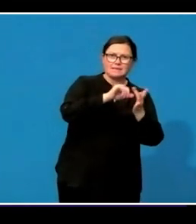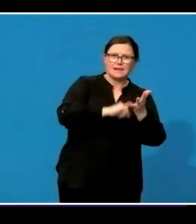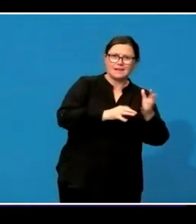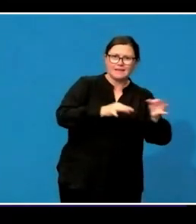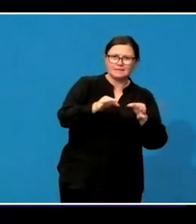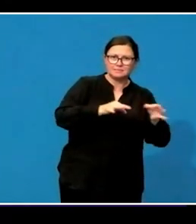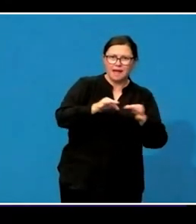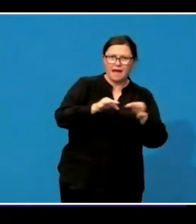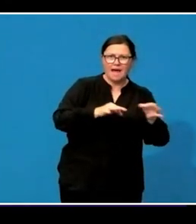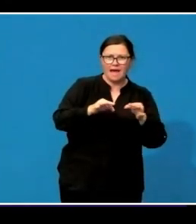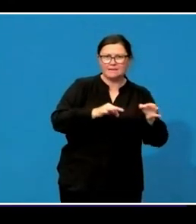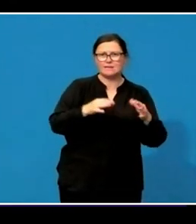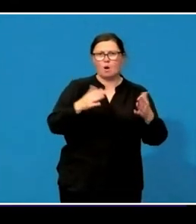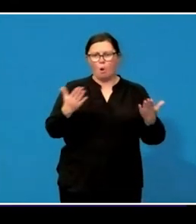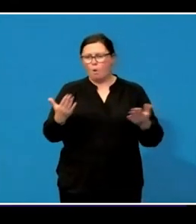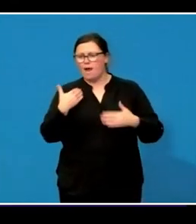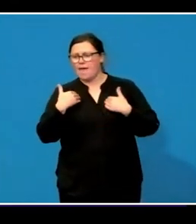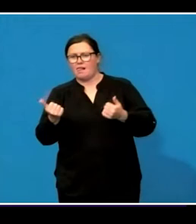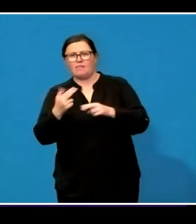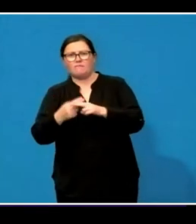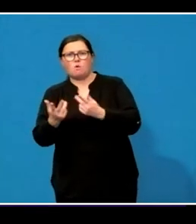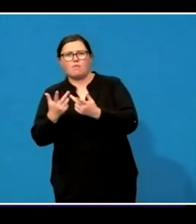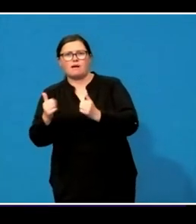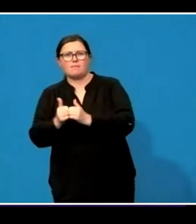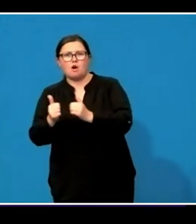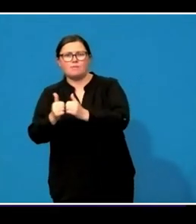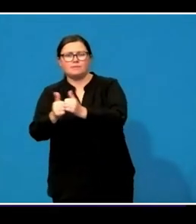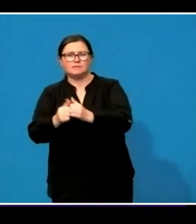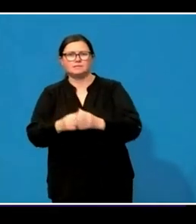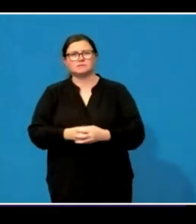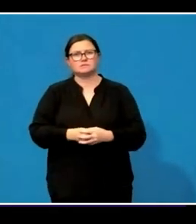Do you know whether that suggestion was made at the time or not?